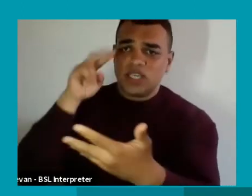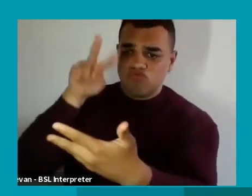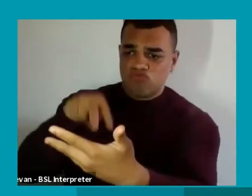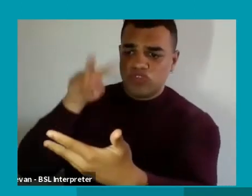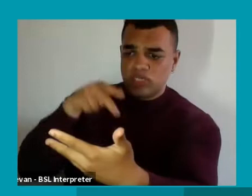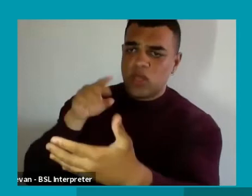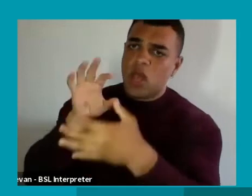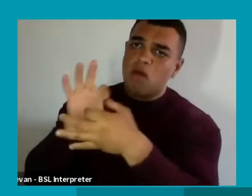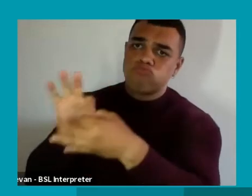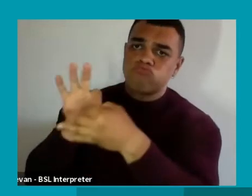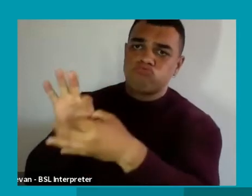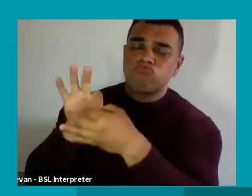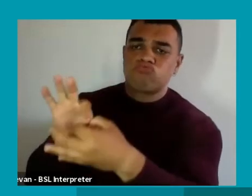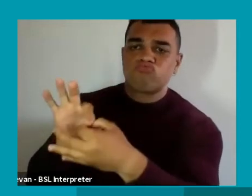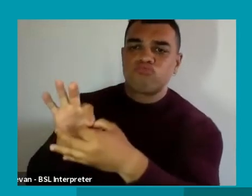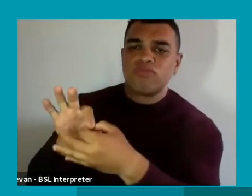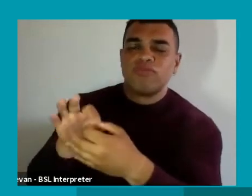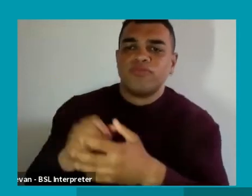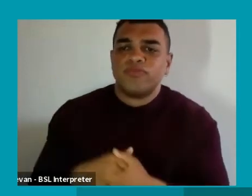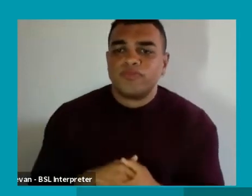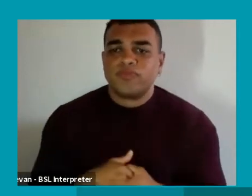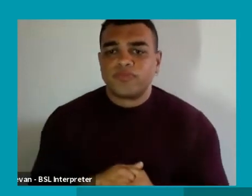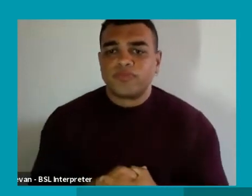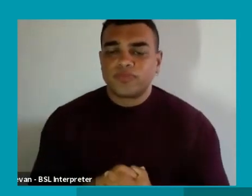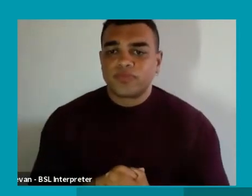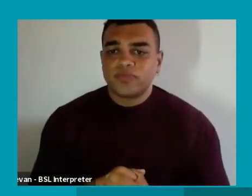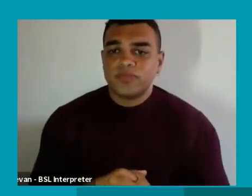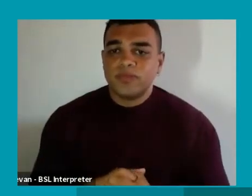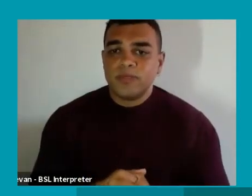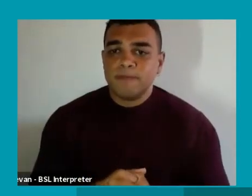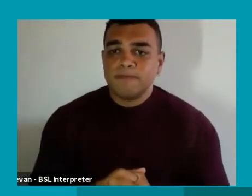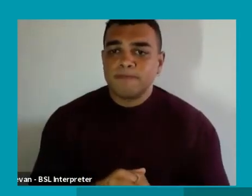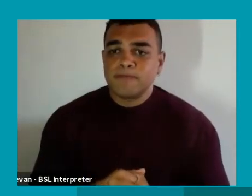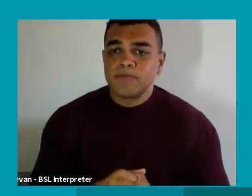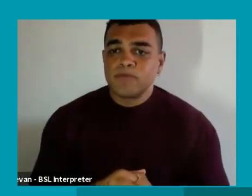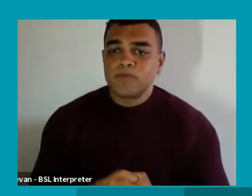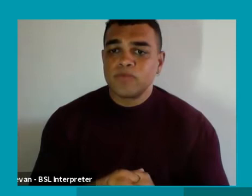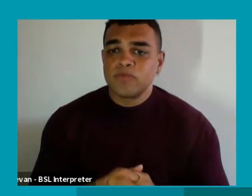that needs to go right at the top of your CV. Can I just make a suggestion?